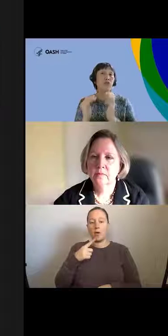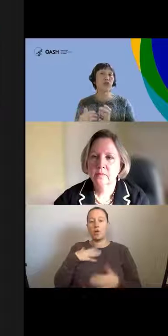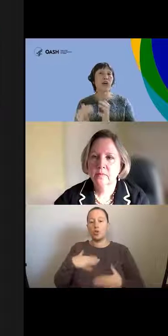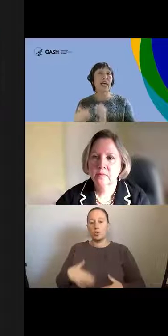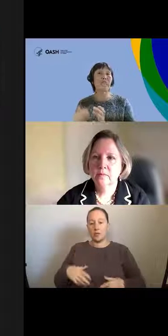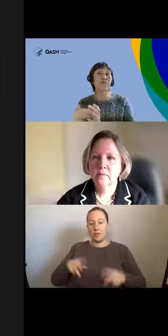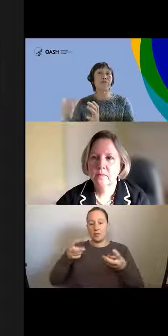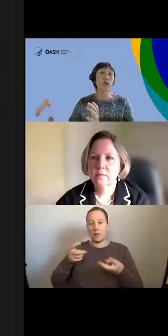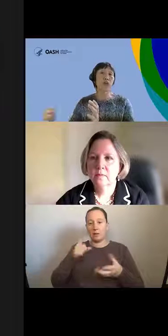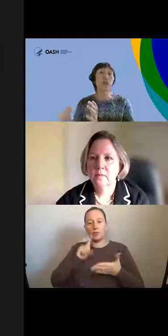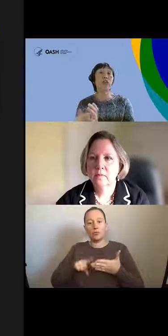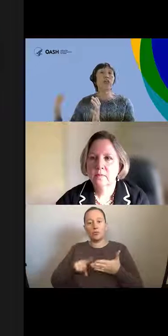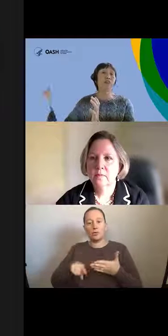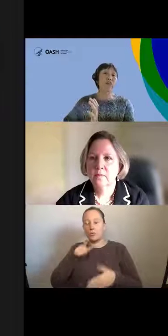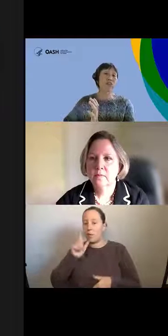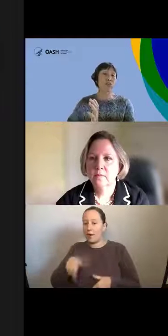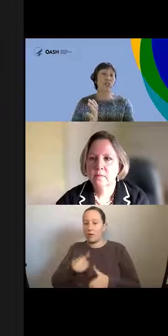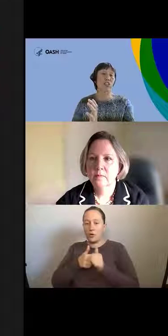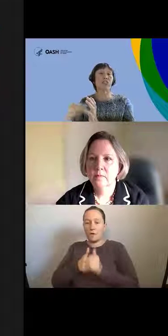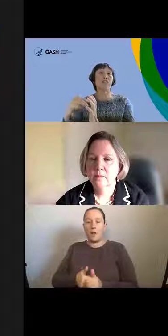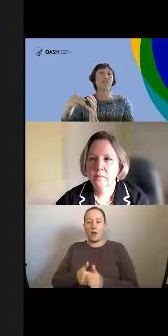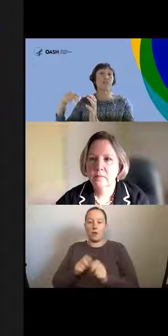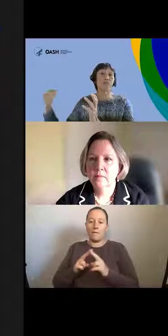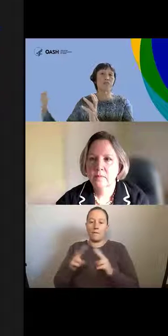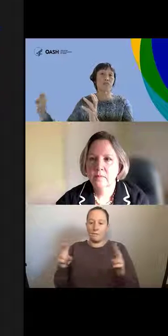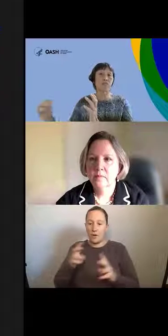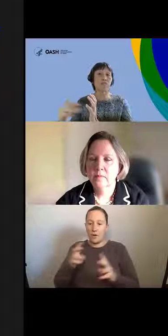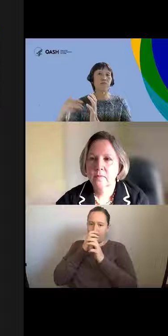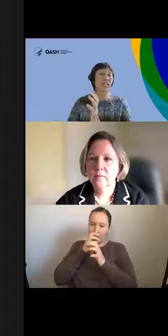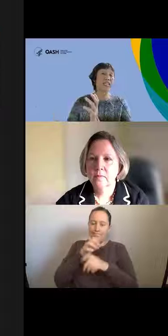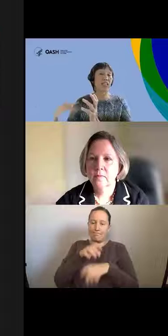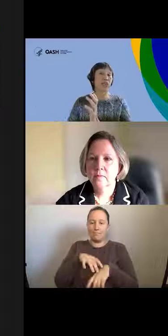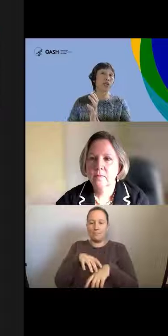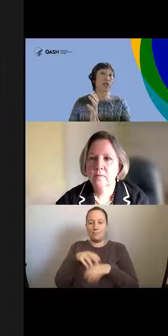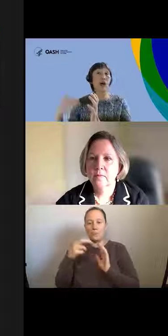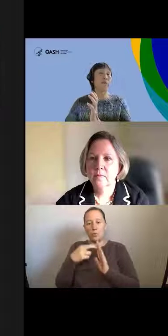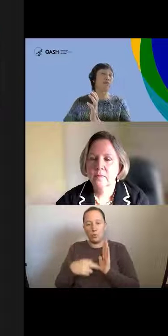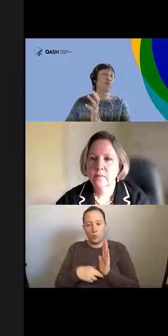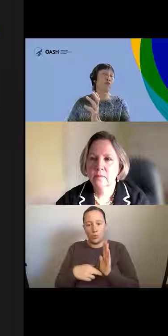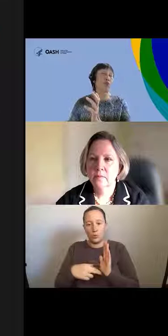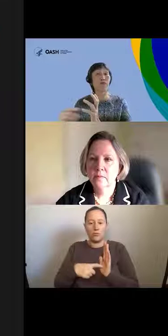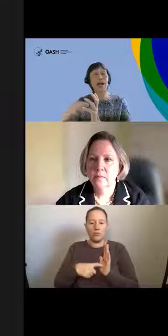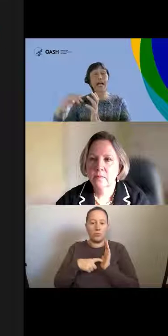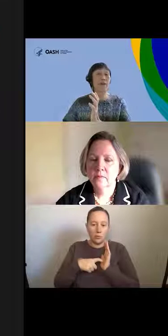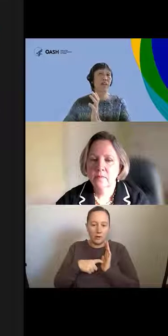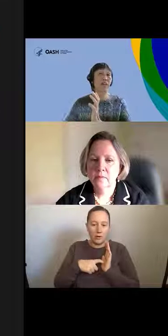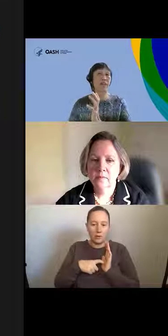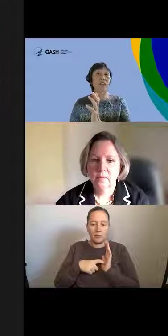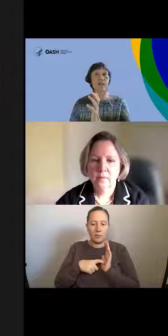do not have to follow the very strict, you know, regulatory requirements for IRB,